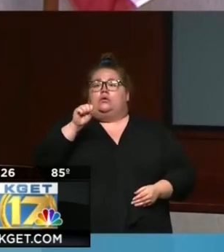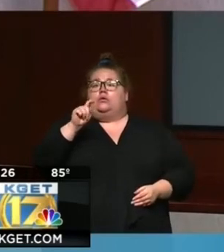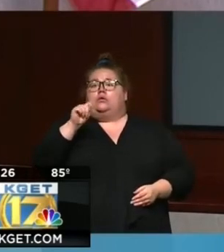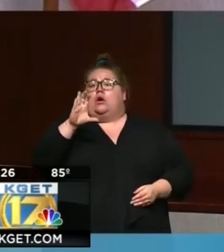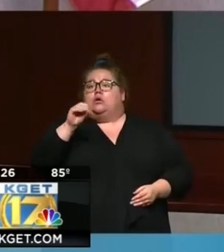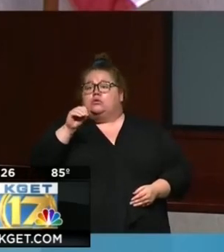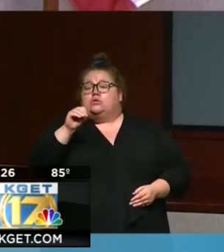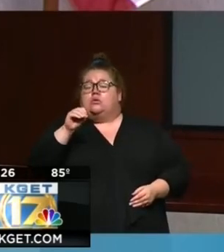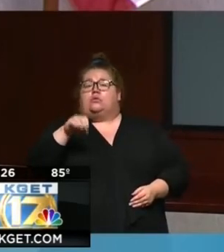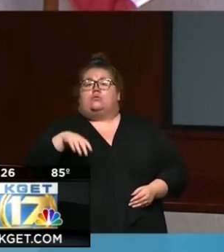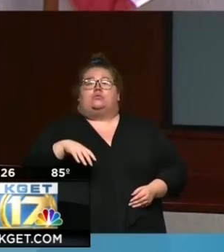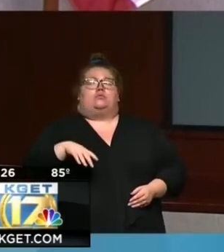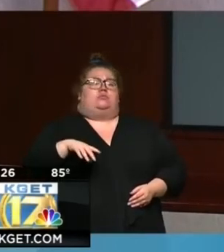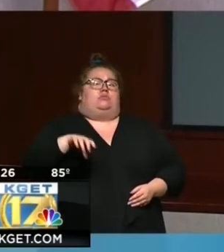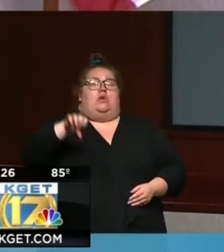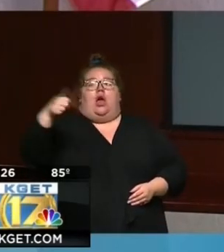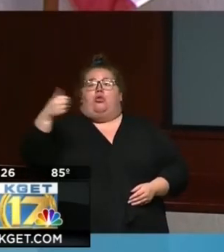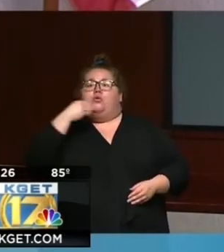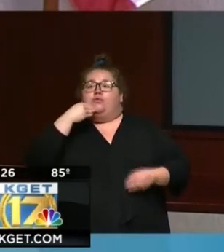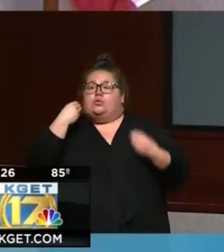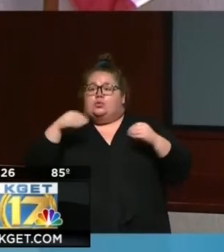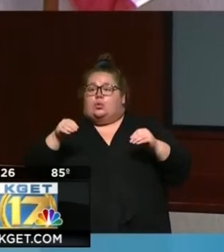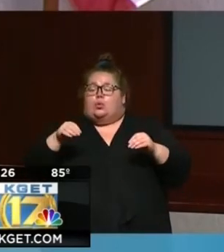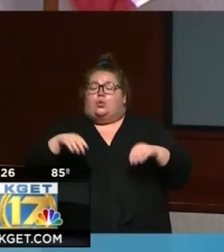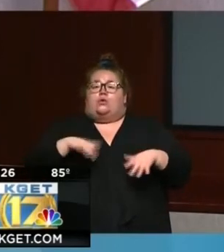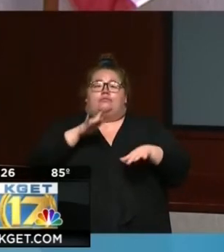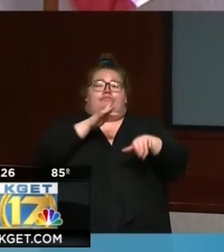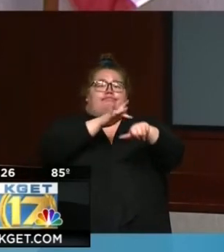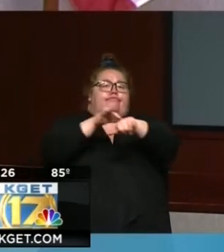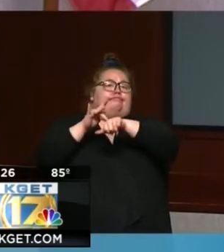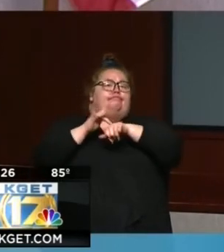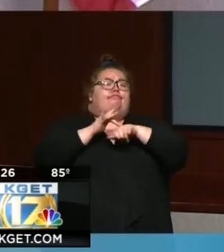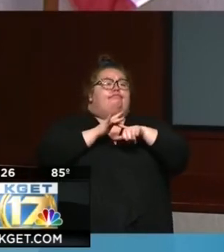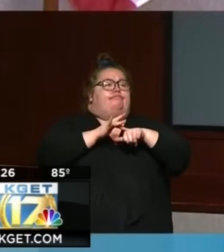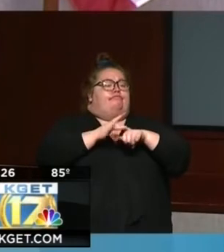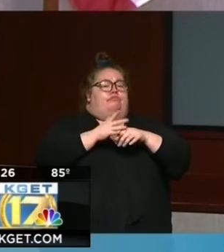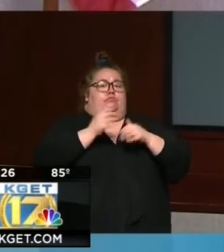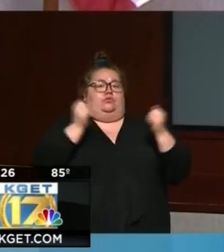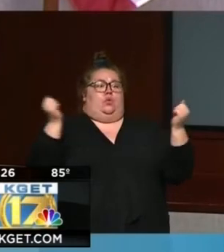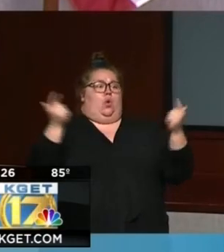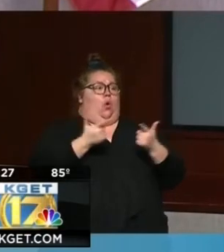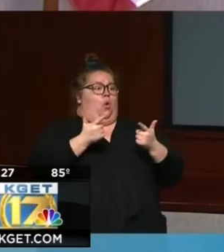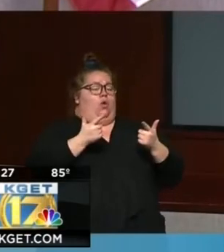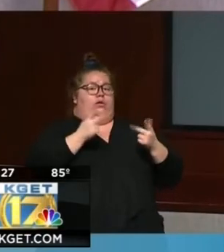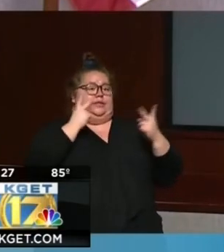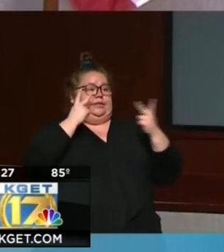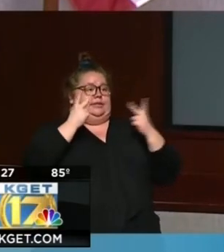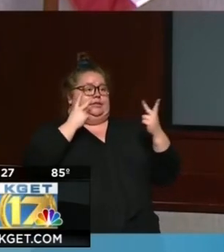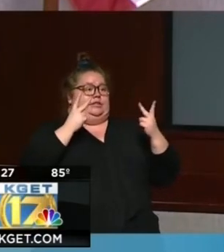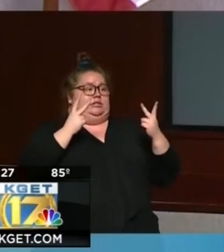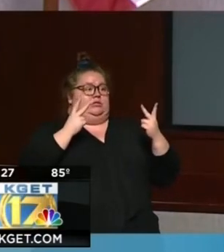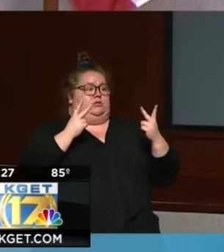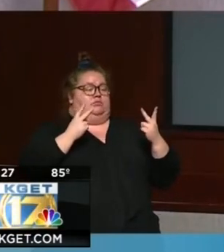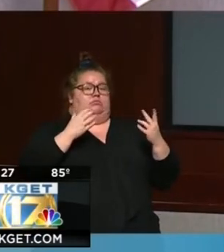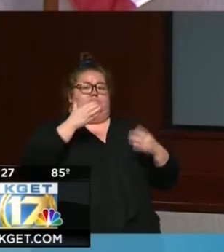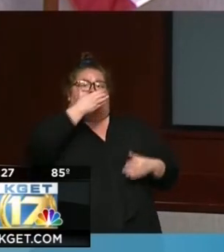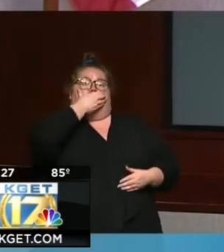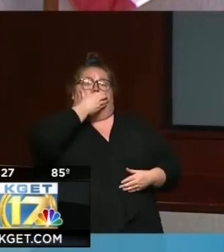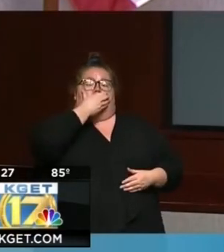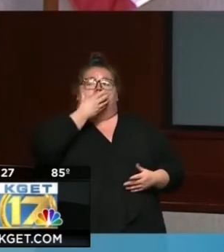PEOPLE WERE. I REMEMBER GOING TO COSTCO. THERE WERE -- I WENT TO ANOTHER GROCERY STORE.